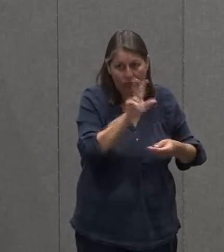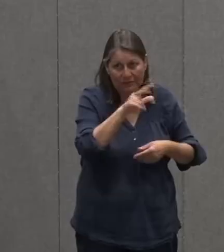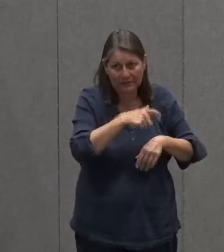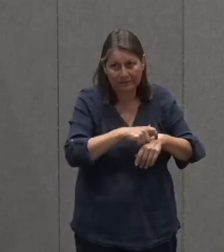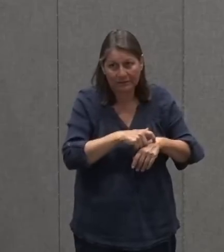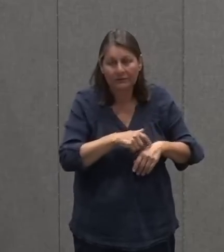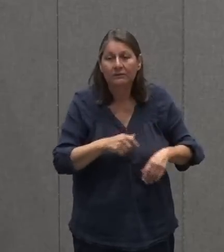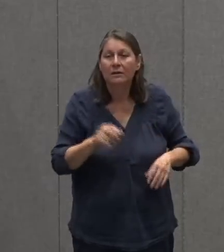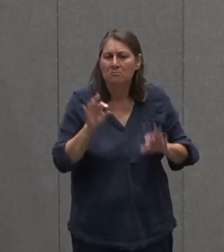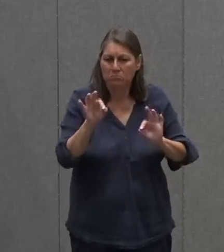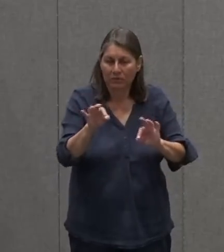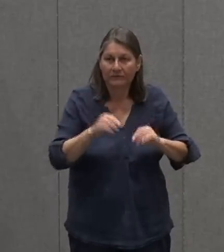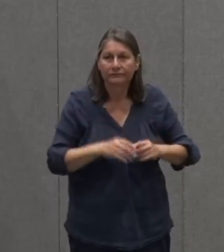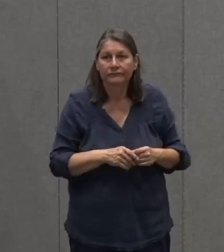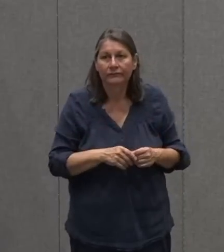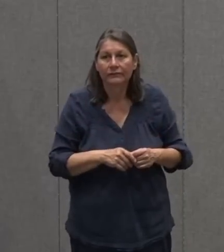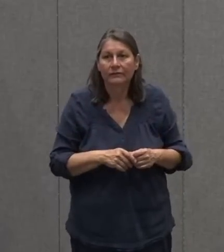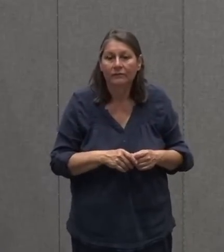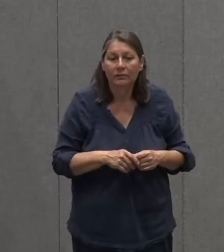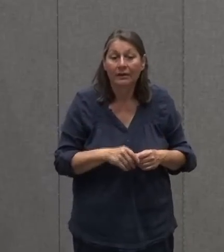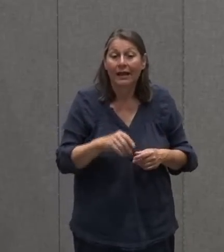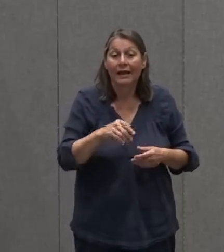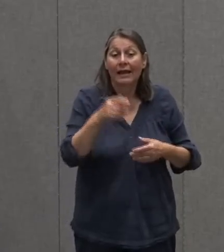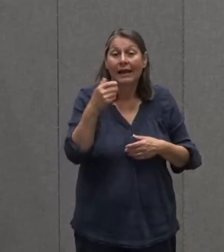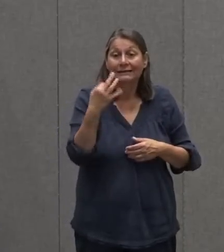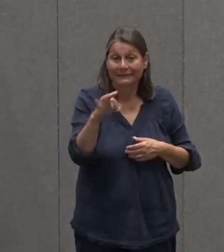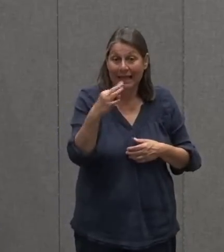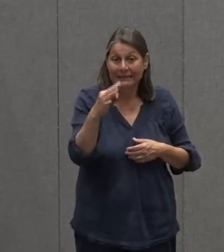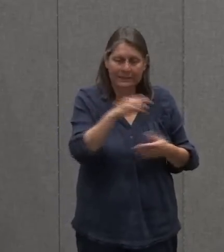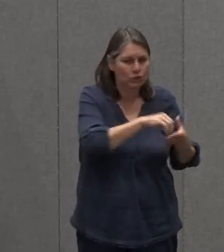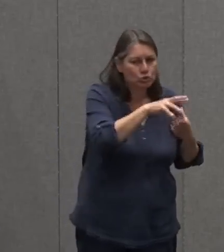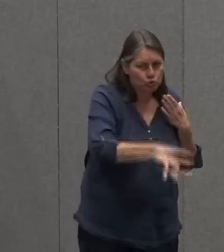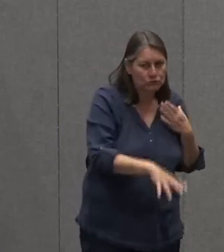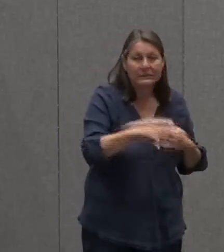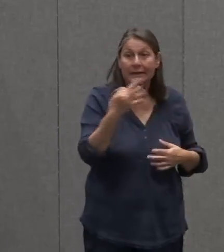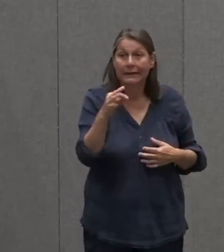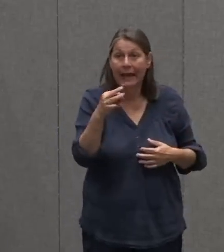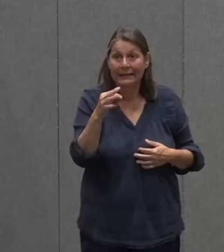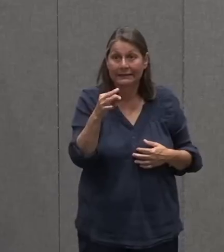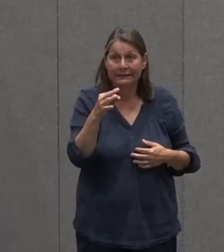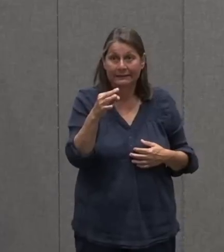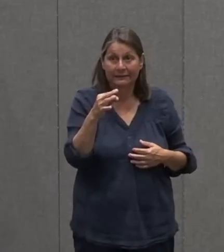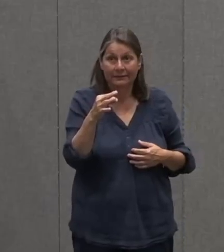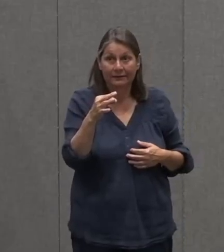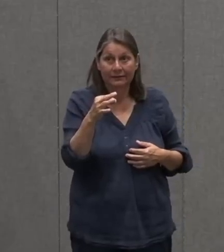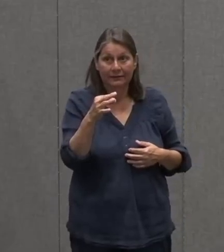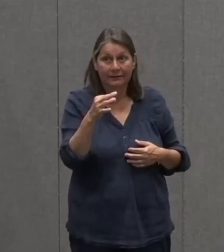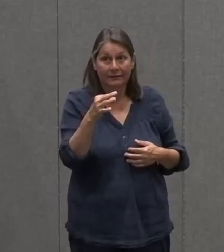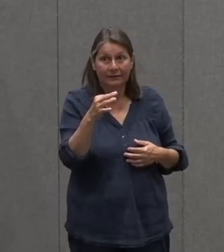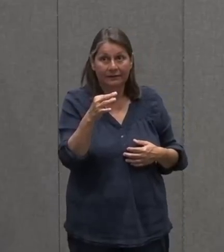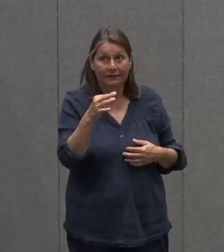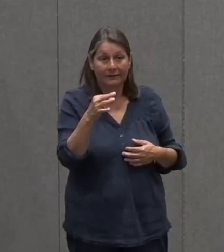So, I'm gonna take 19 and I know I wanna give each of my classmates three stickers.